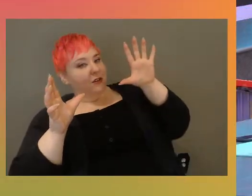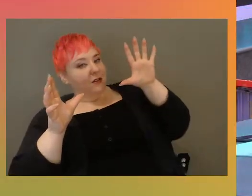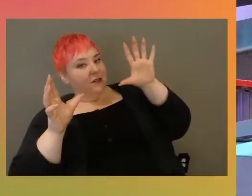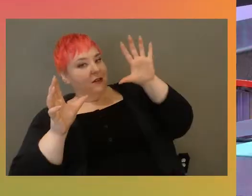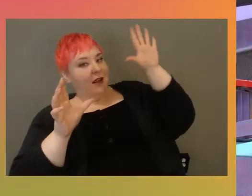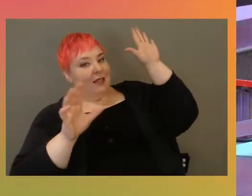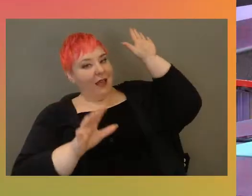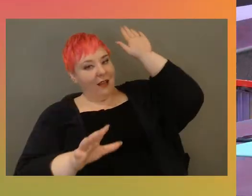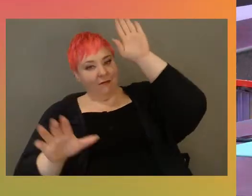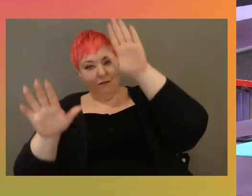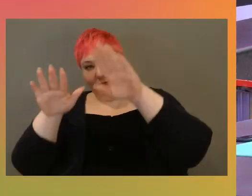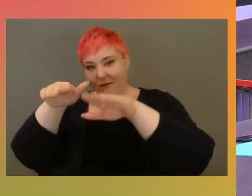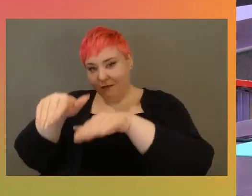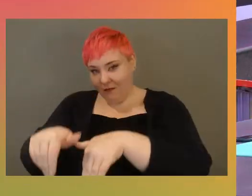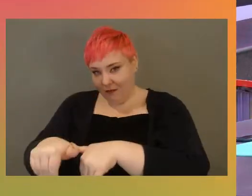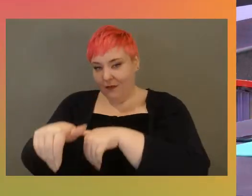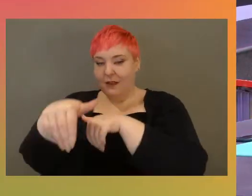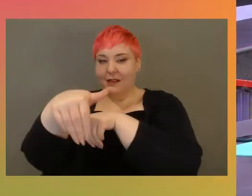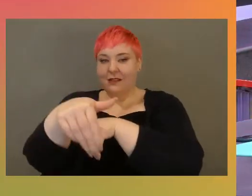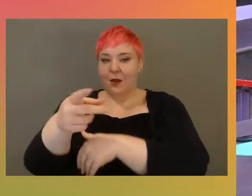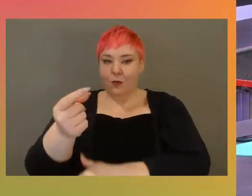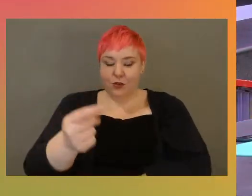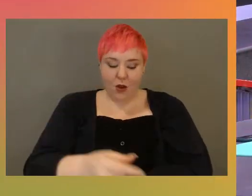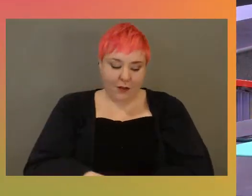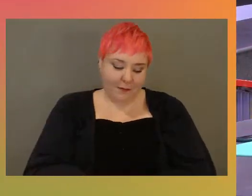COMING.